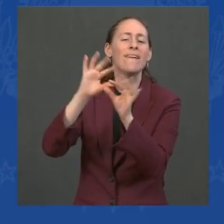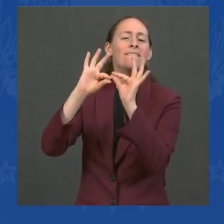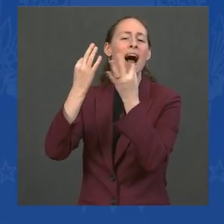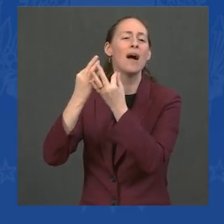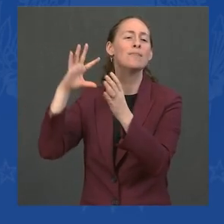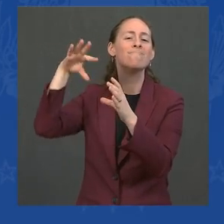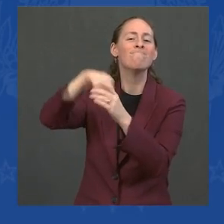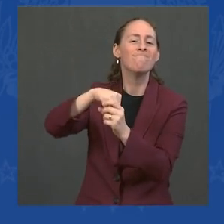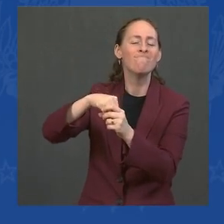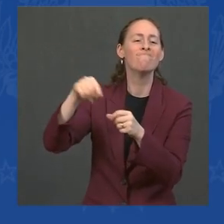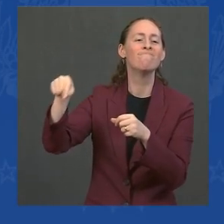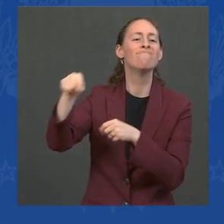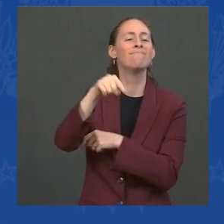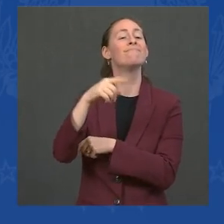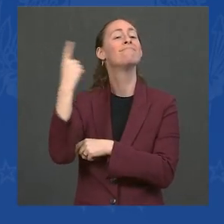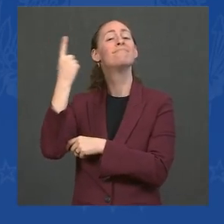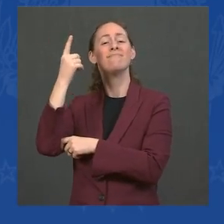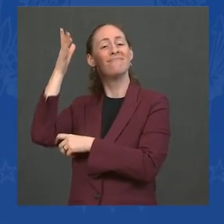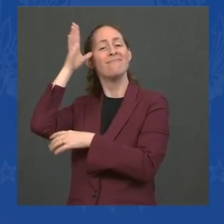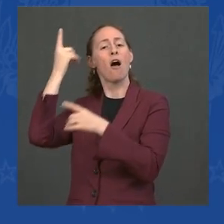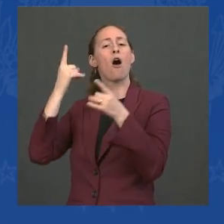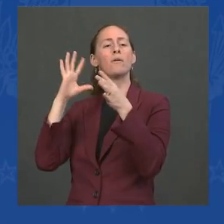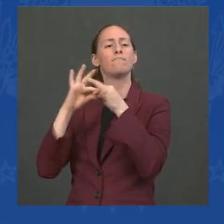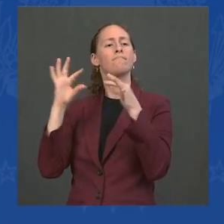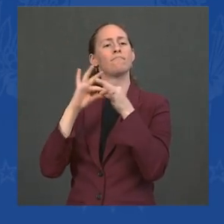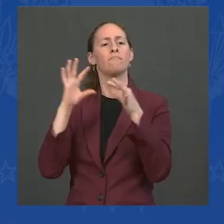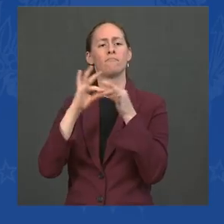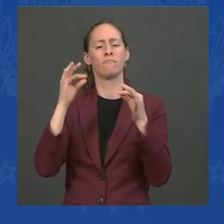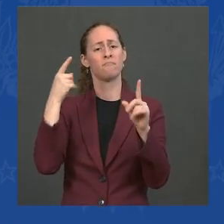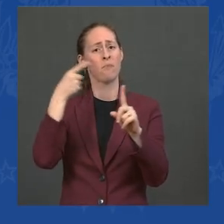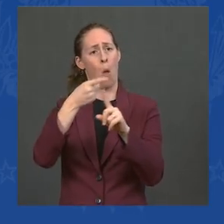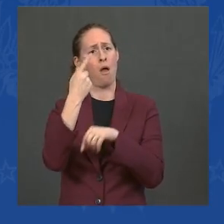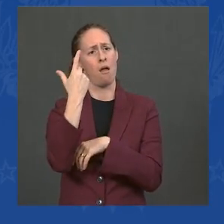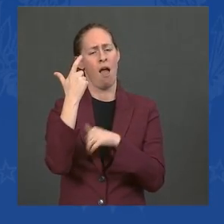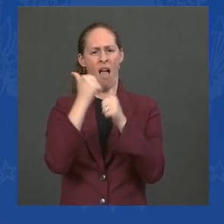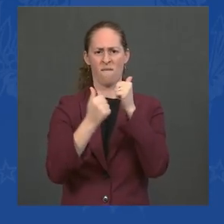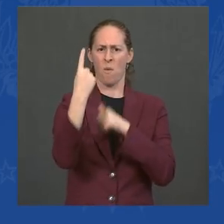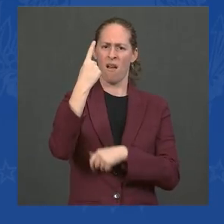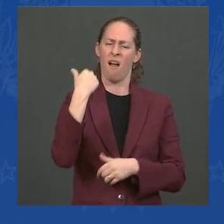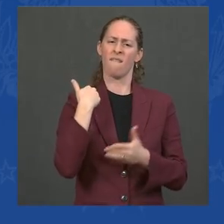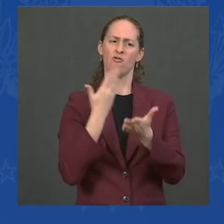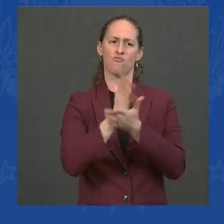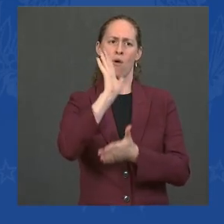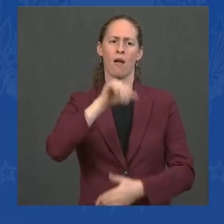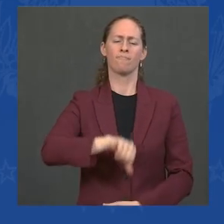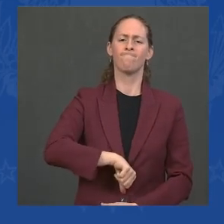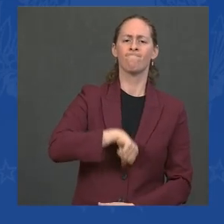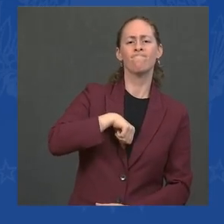"Everyone is entitled to be treated with dignity. And, Joey, a job is a hell of a lot more than about a paycheck.